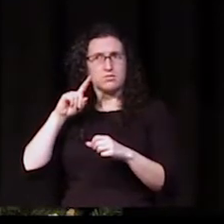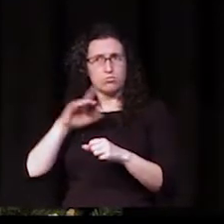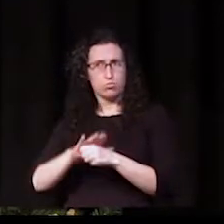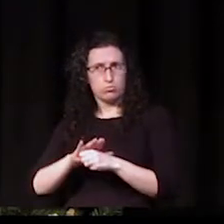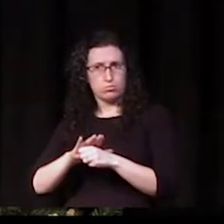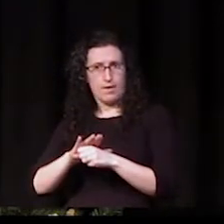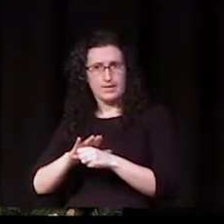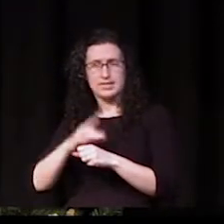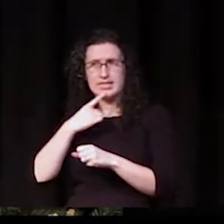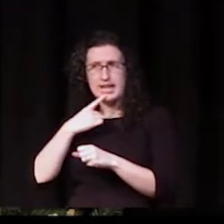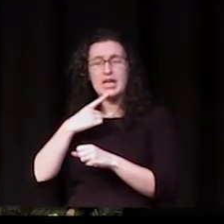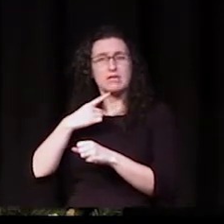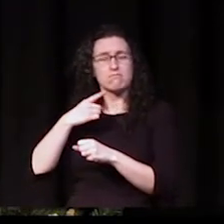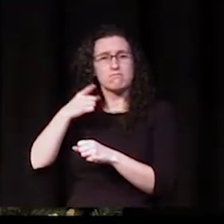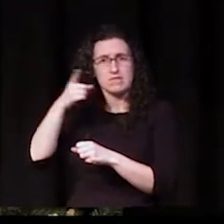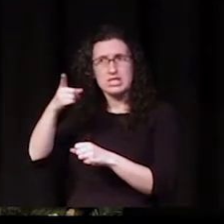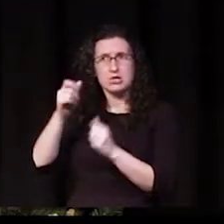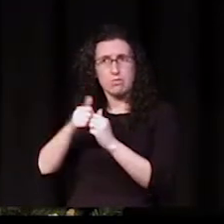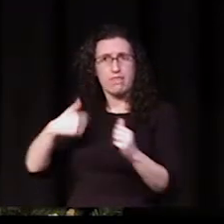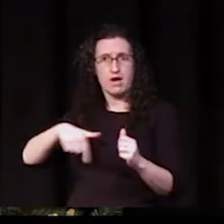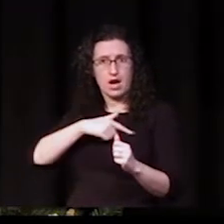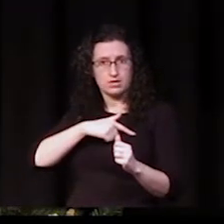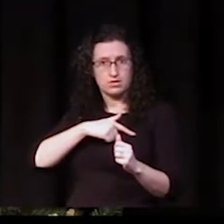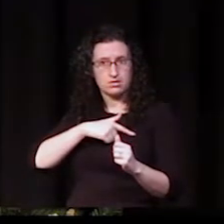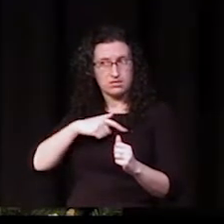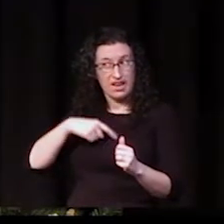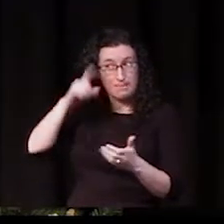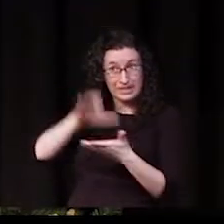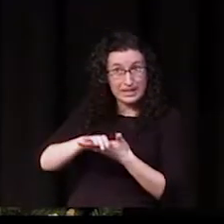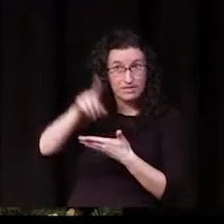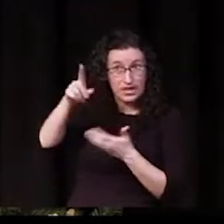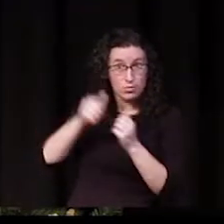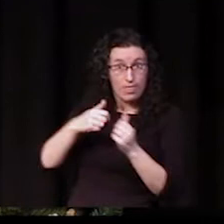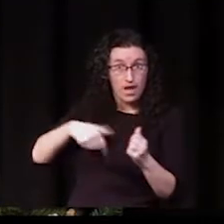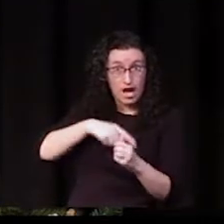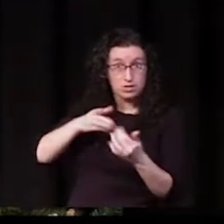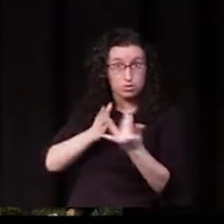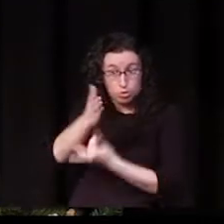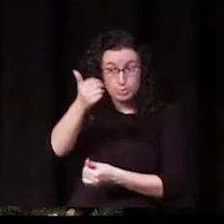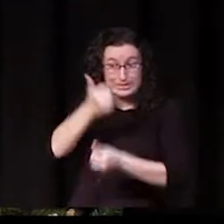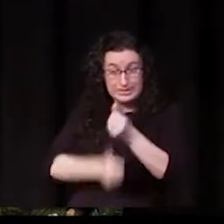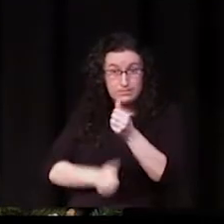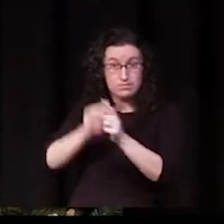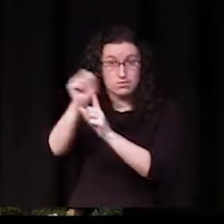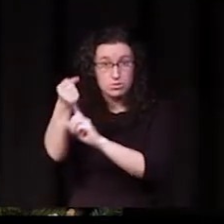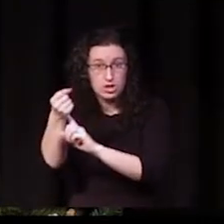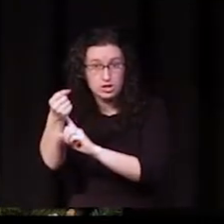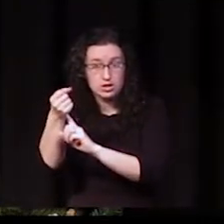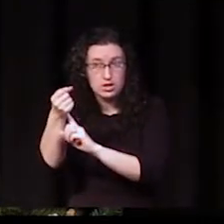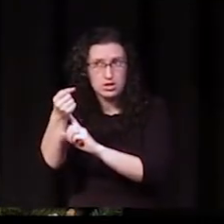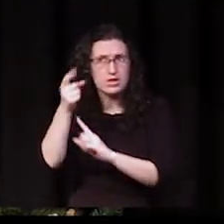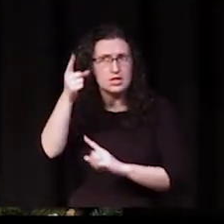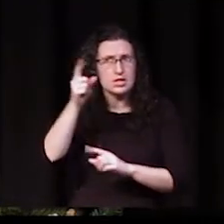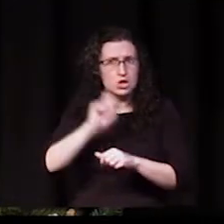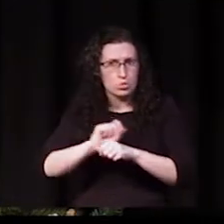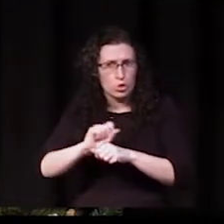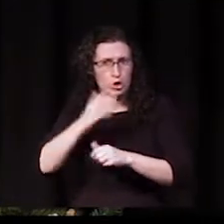then He was with us in all of those circumstances. And if we believe the promise of God that He is working for the good of those who love Him,